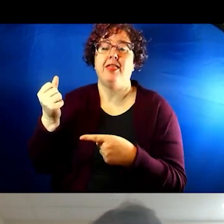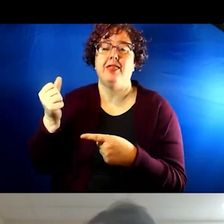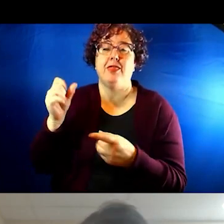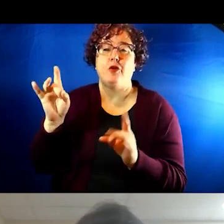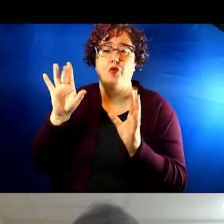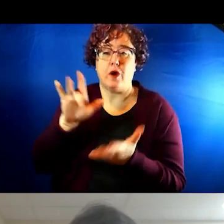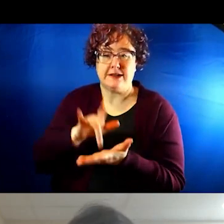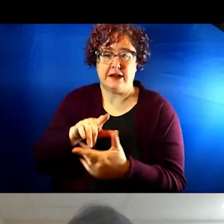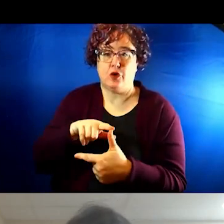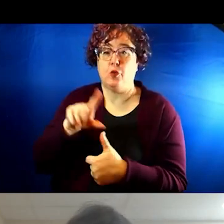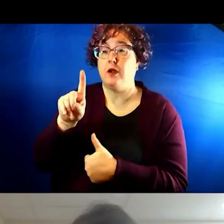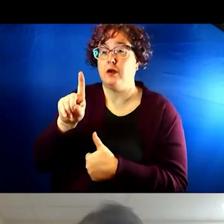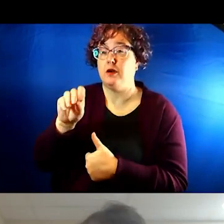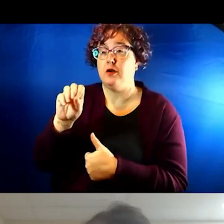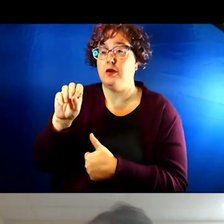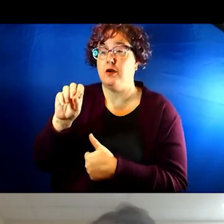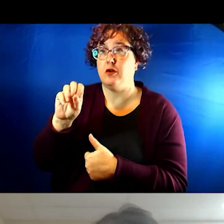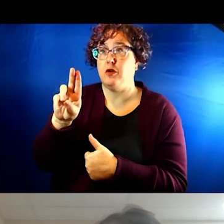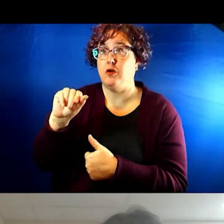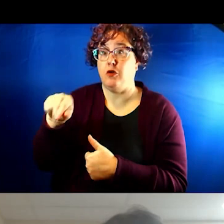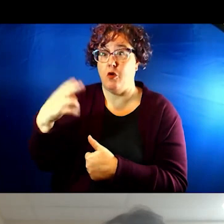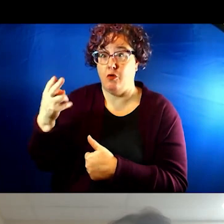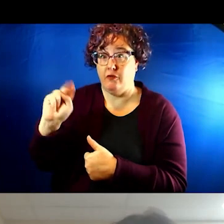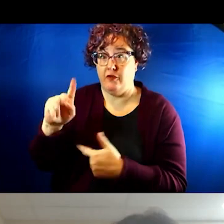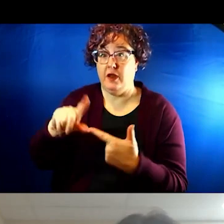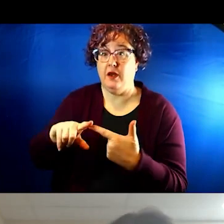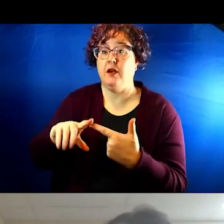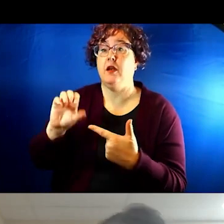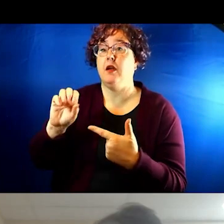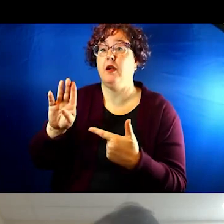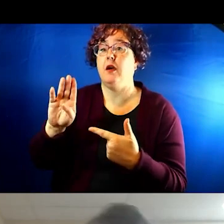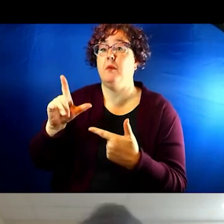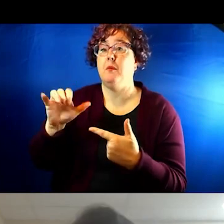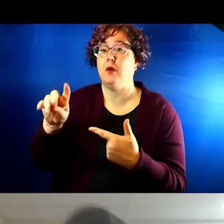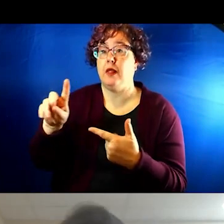CUMBERLAND AND [INDISCERNIBLE], THERE IS THREE COUNTIES.